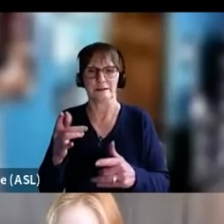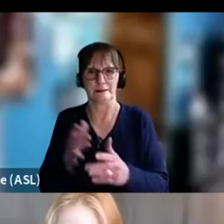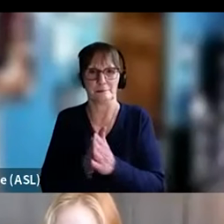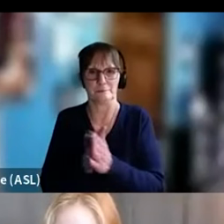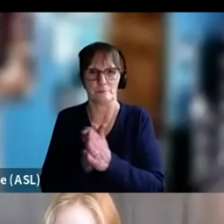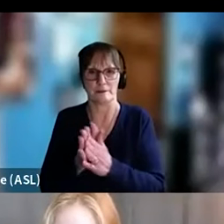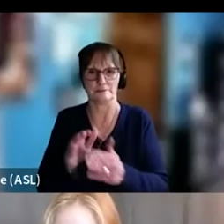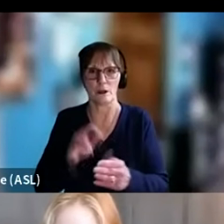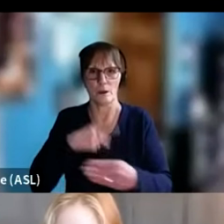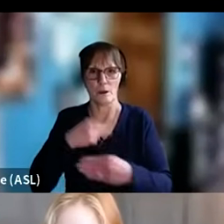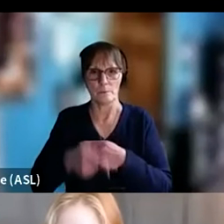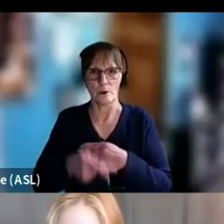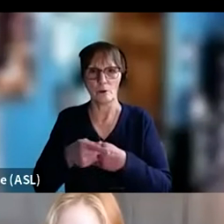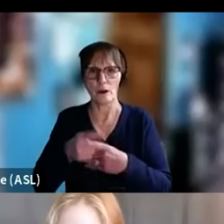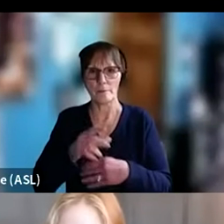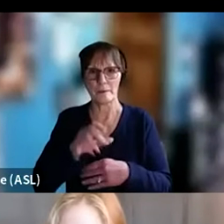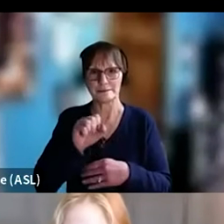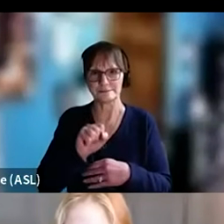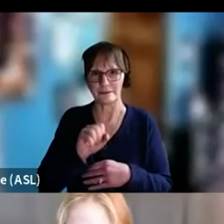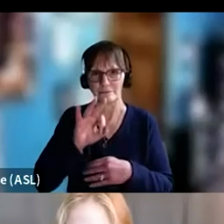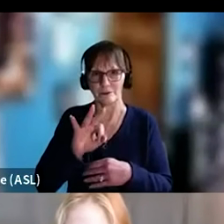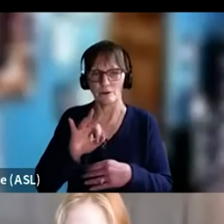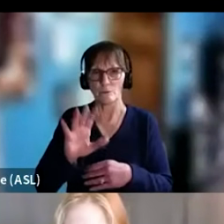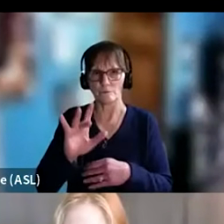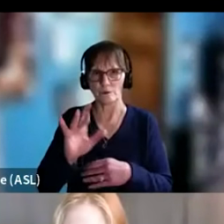and in San Francisco we have 25,000 people on IHSS